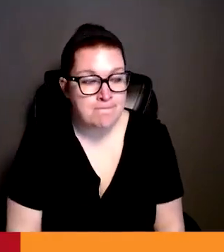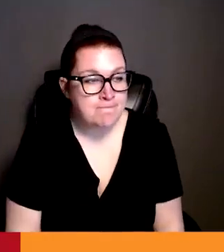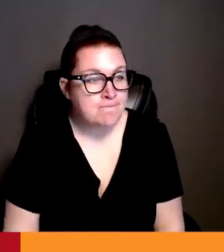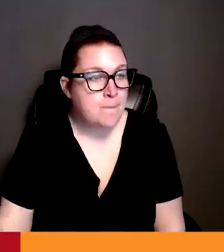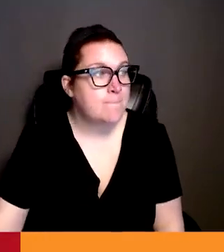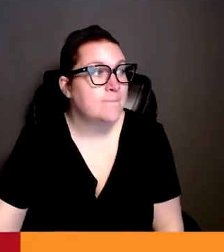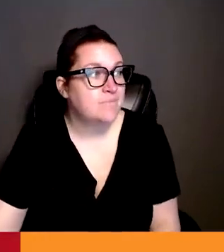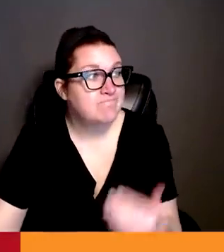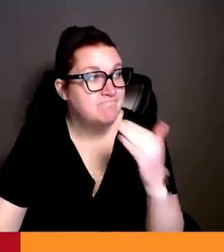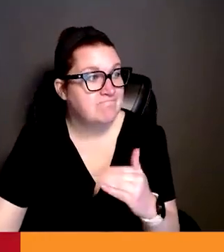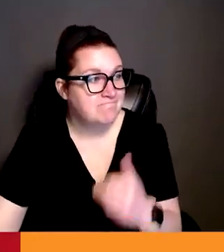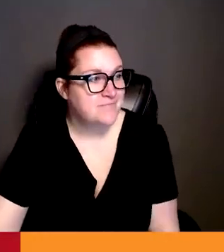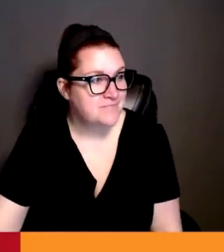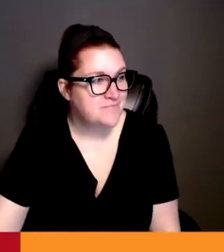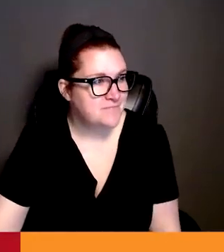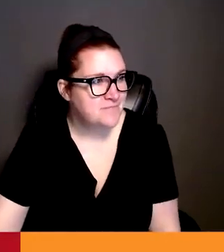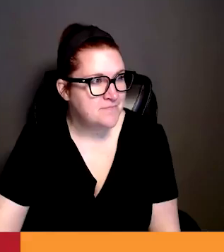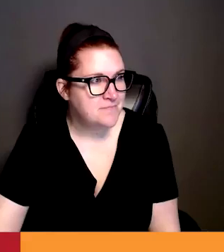Next slide, please.